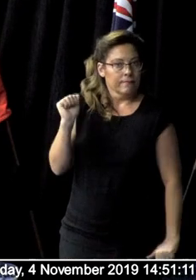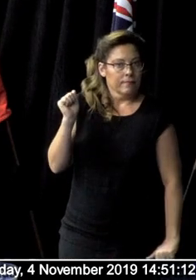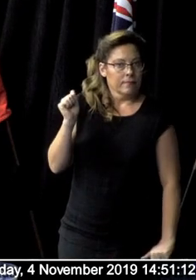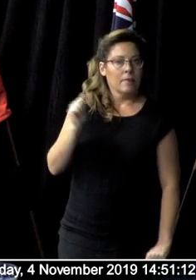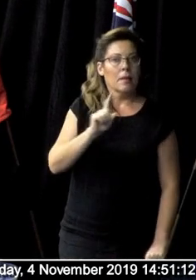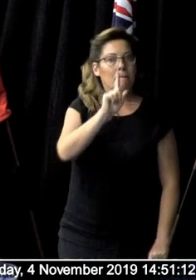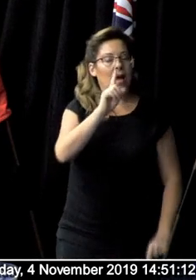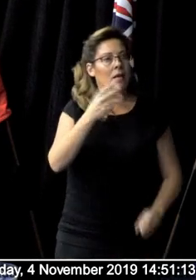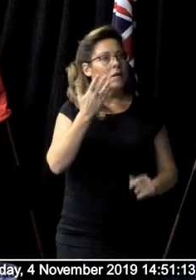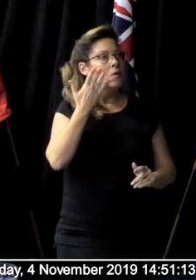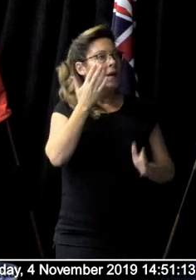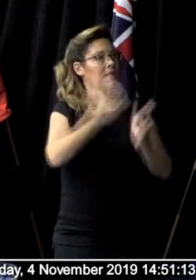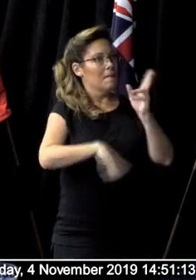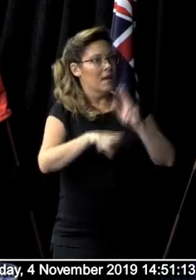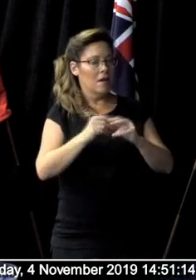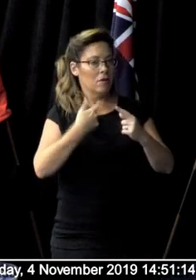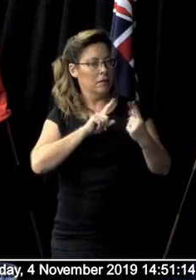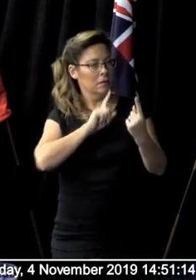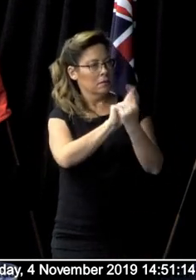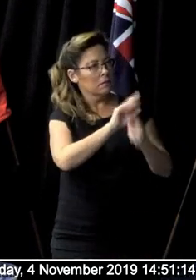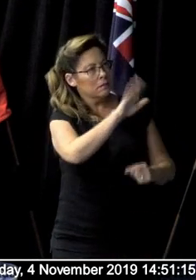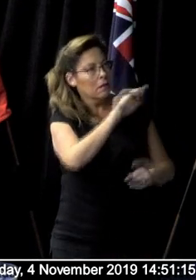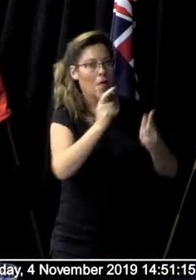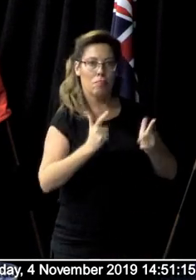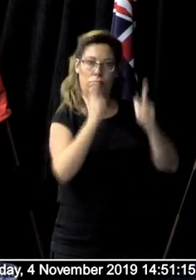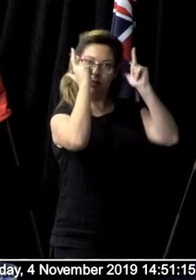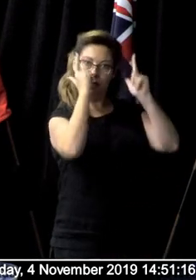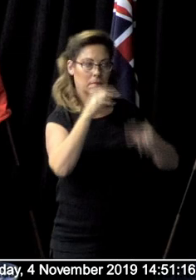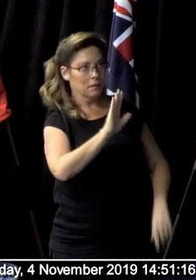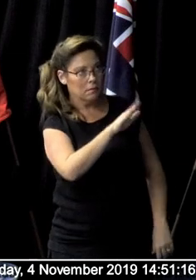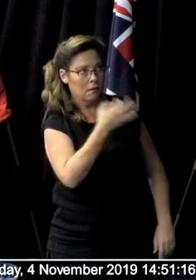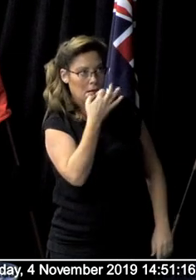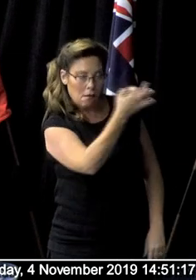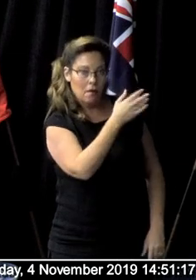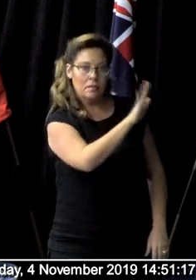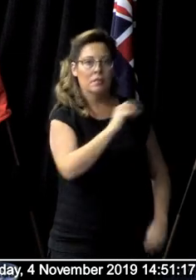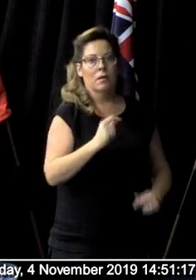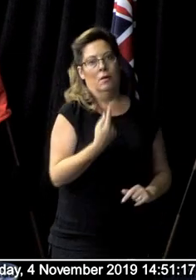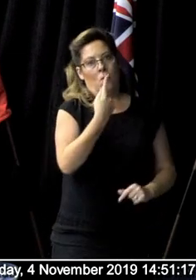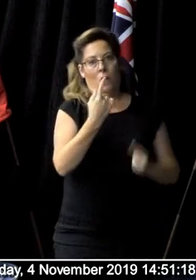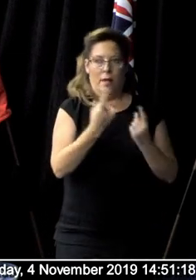approached the school leadership, one of the things, amongst many disturbing things